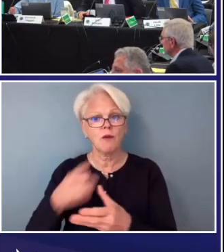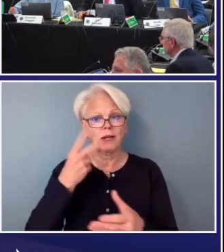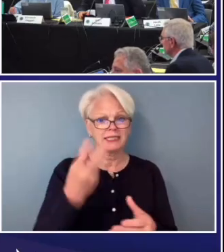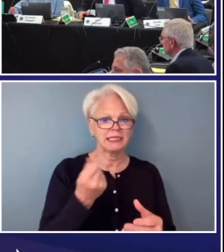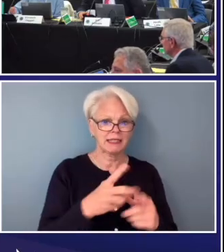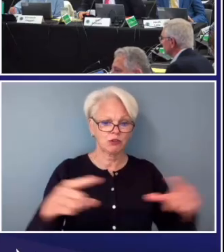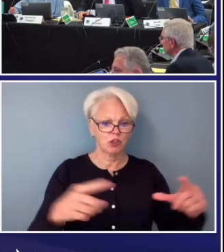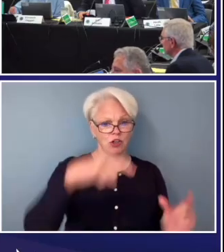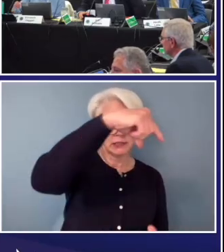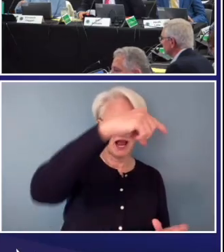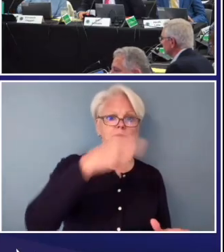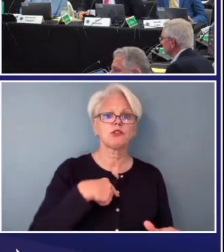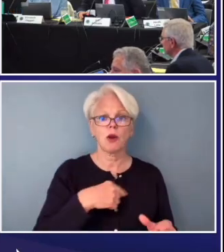Mike Shires, you have the floor.